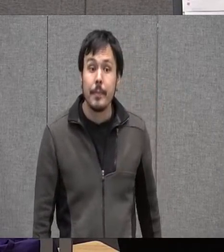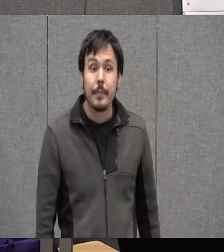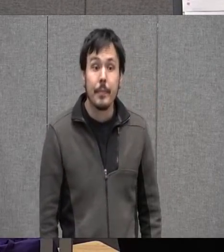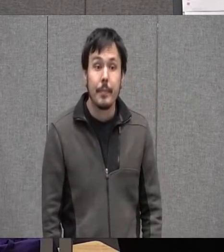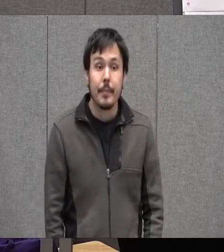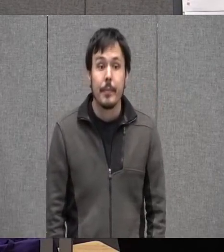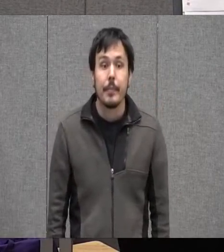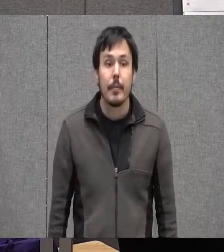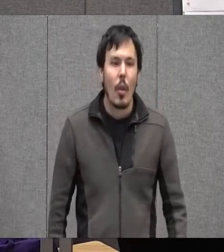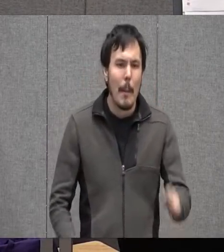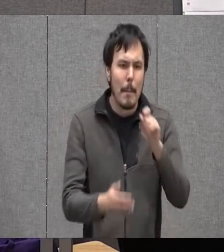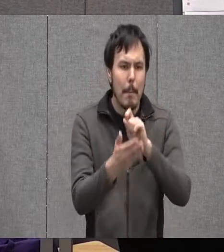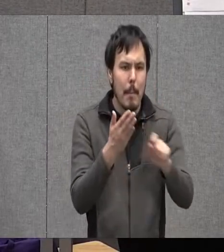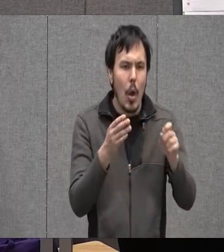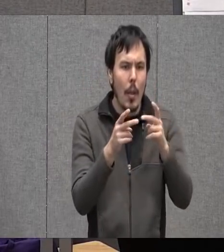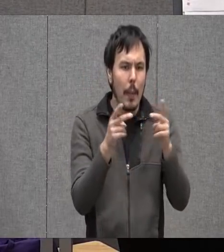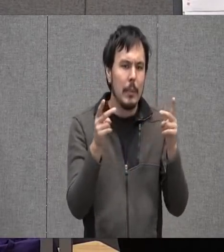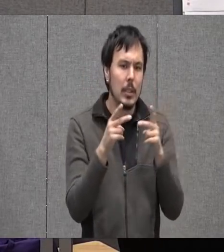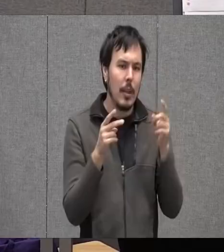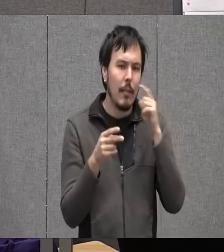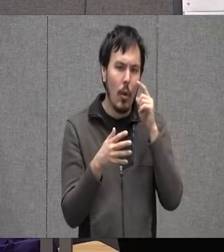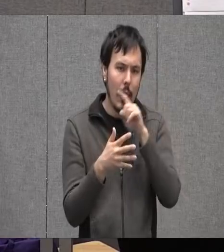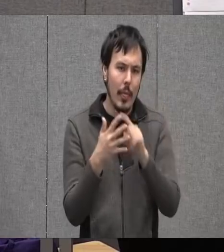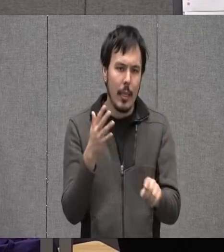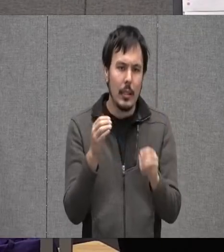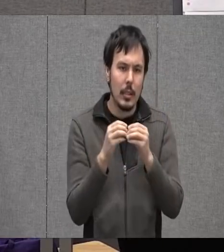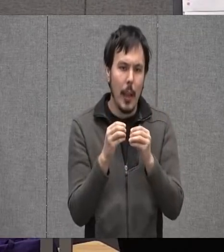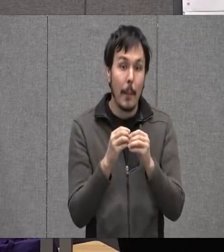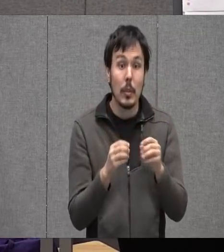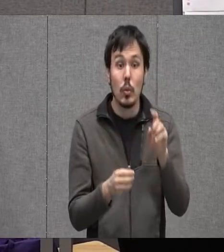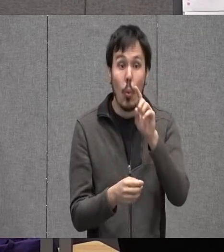"Mark the positions of the following numbers, 1 6/8 and 1.856,